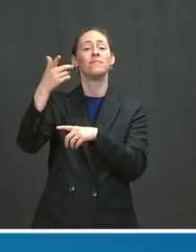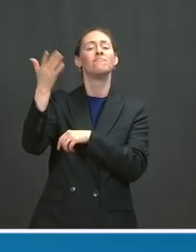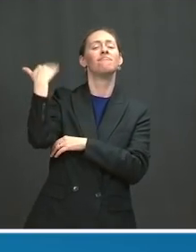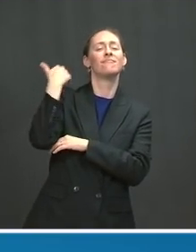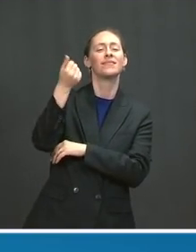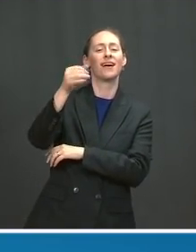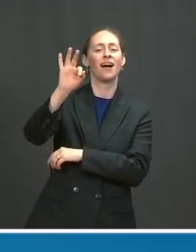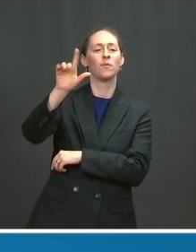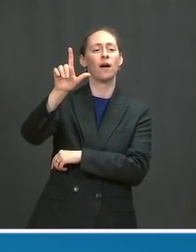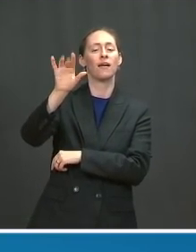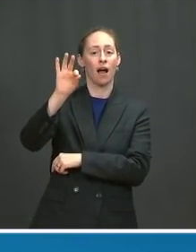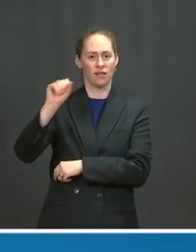and the world after,